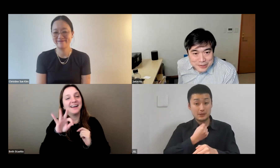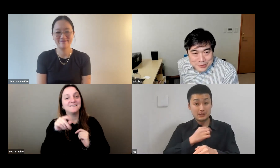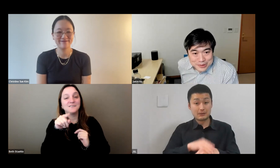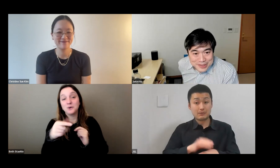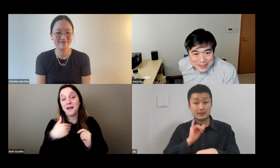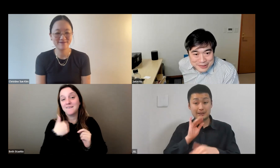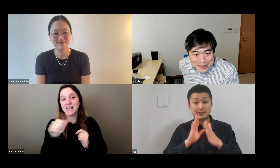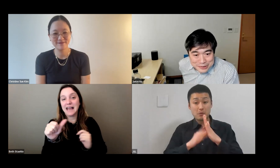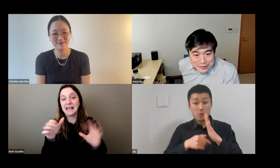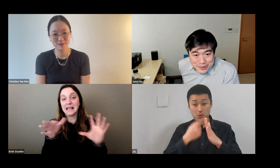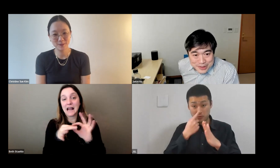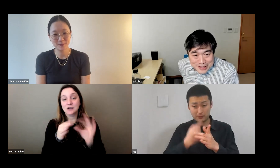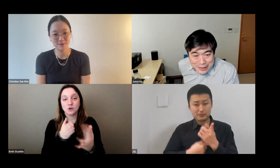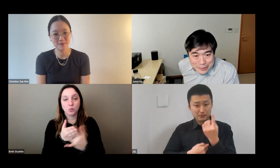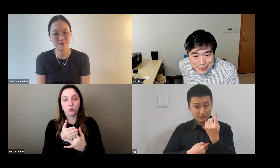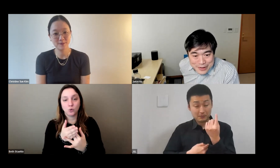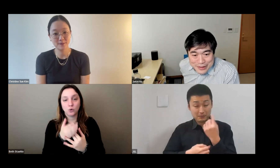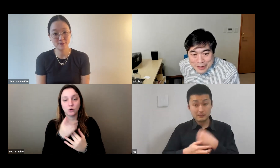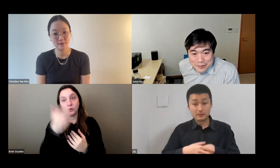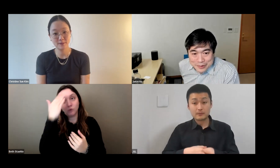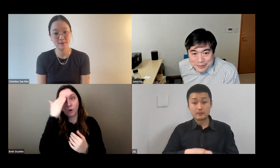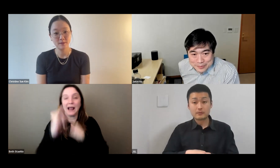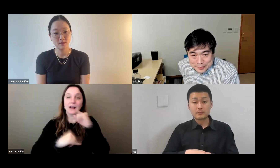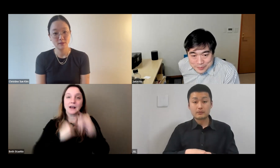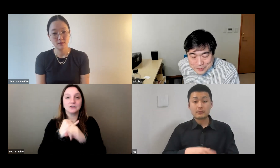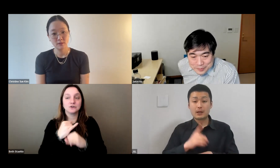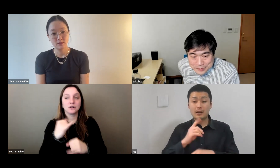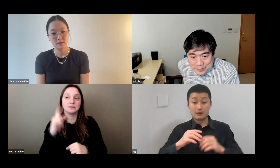through the international community, that would be very helpful.